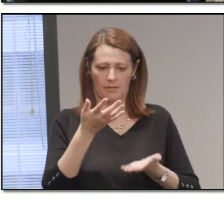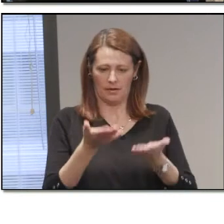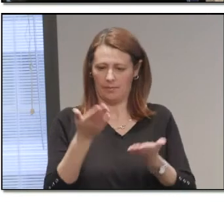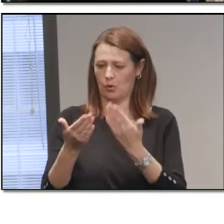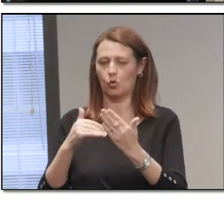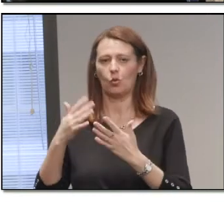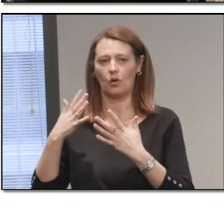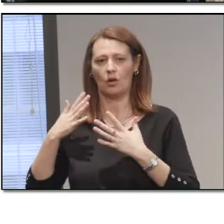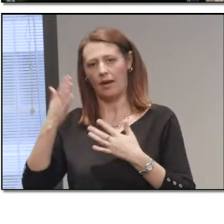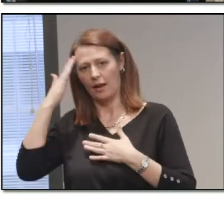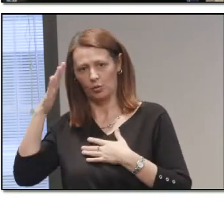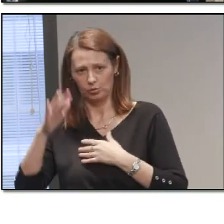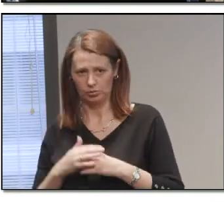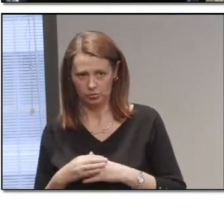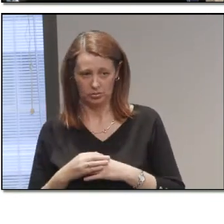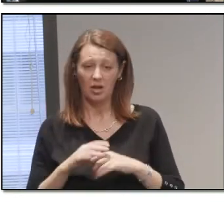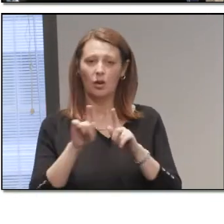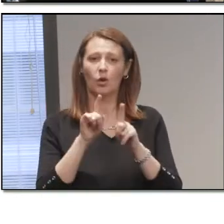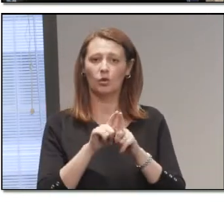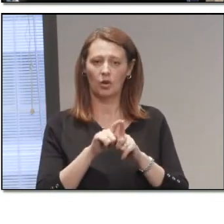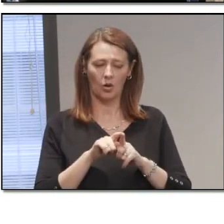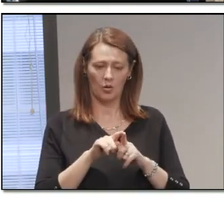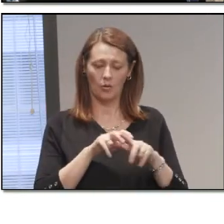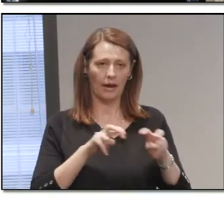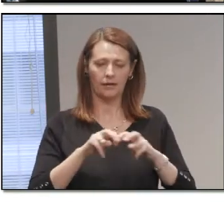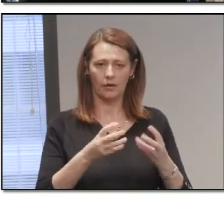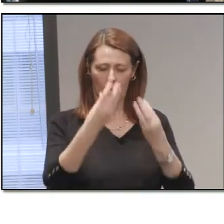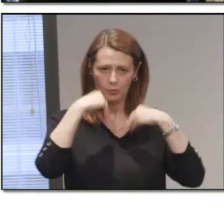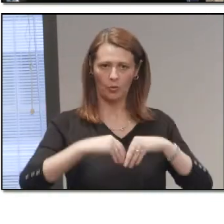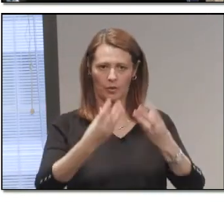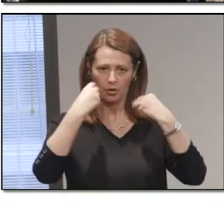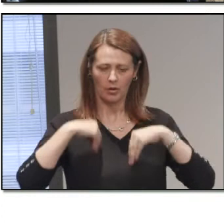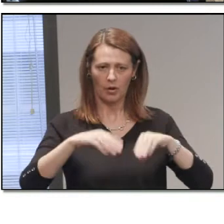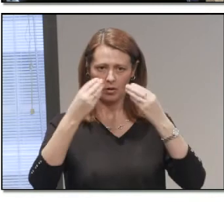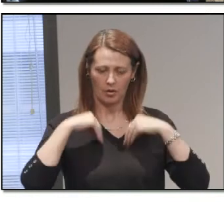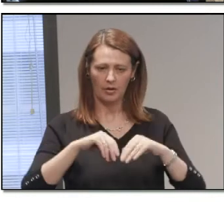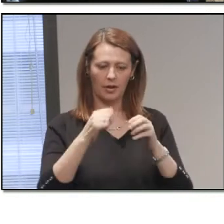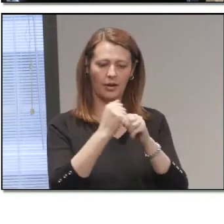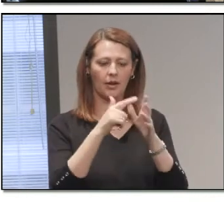They're also actively absorbing, their gastrointestinal system switched on to